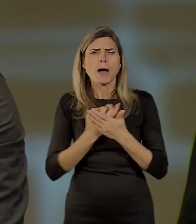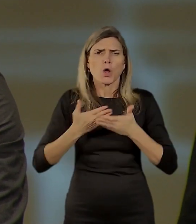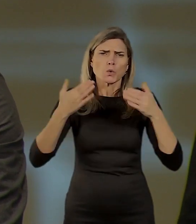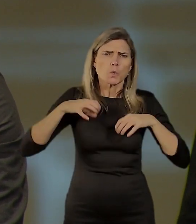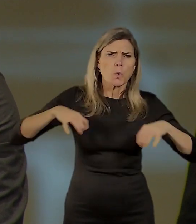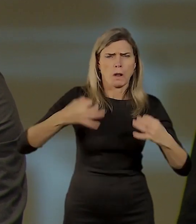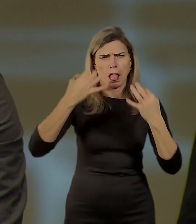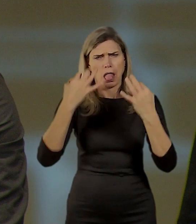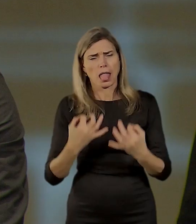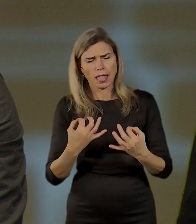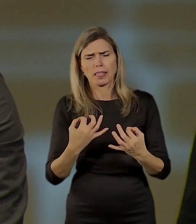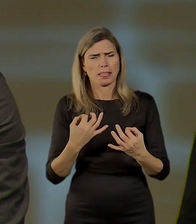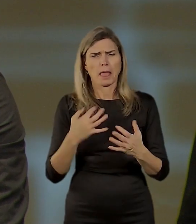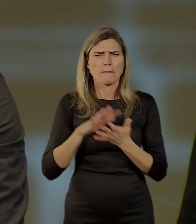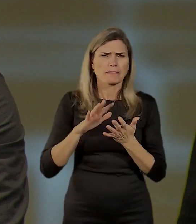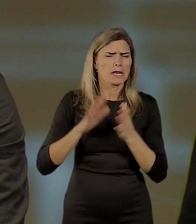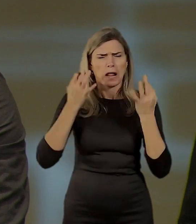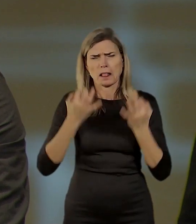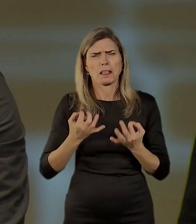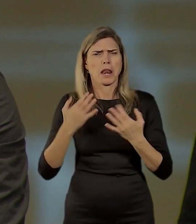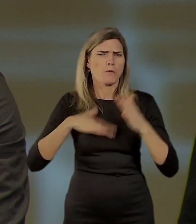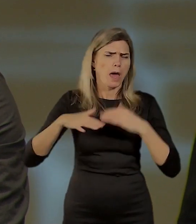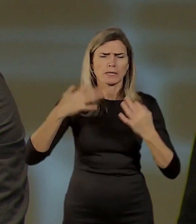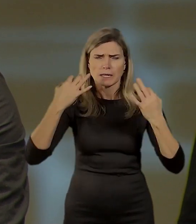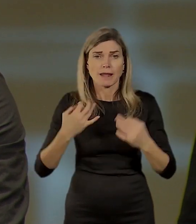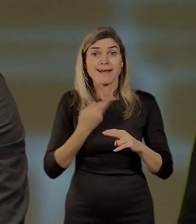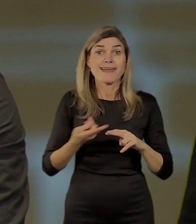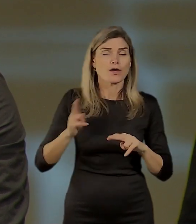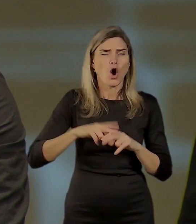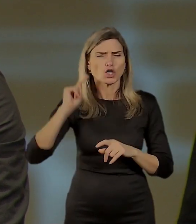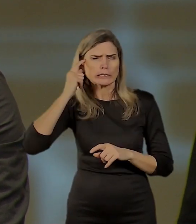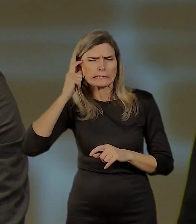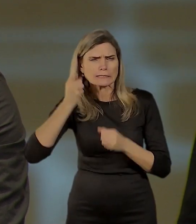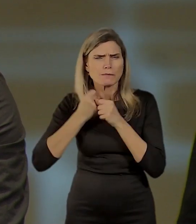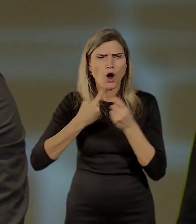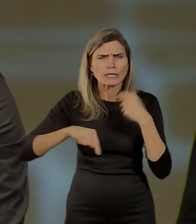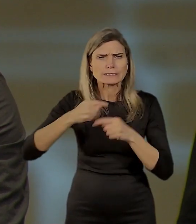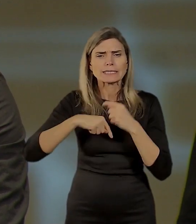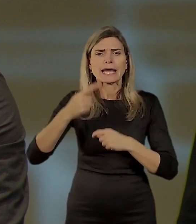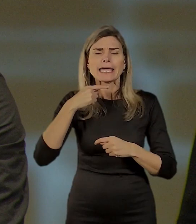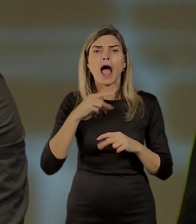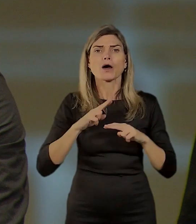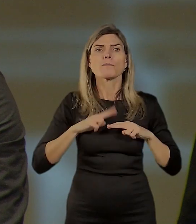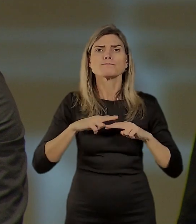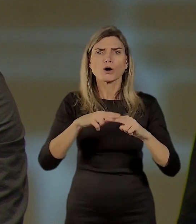without the new Komořanská and with the old Komořská, with the reconstructed intersection, to